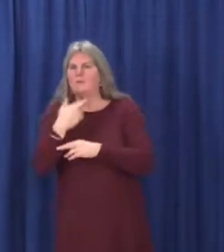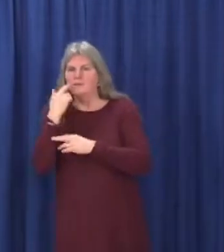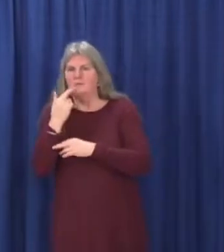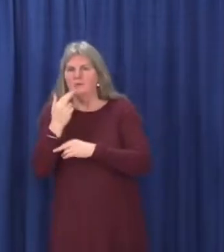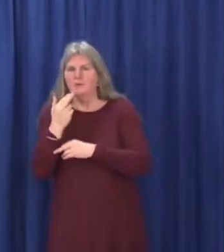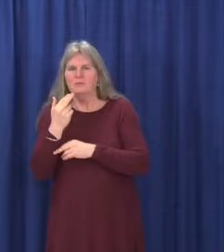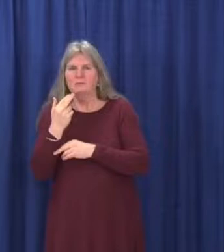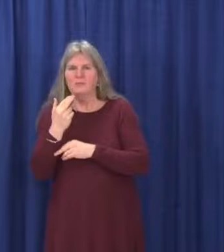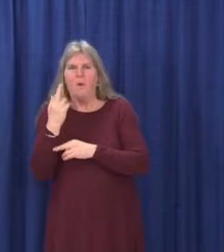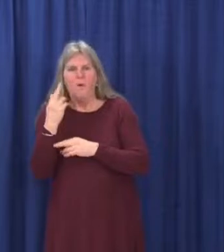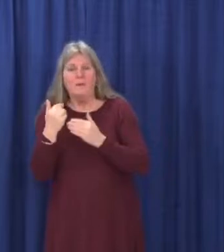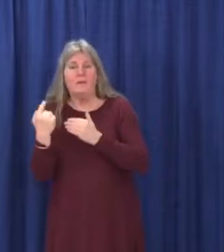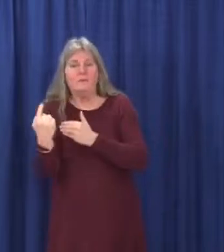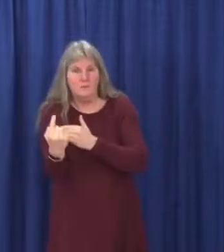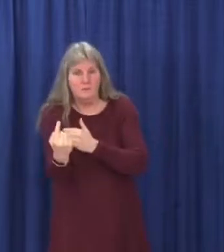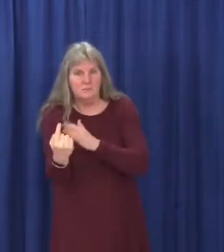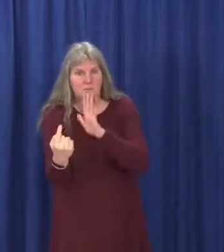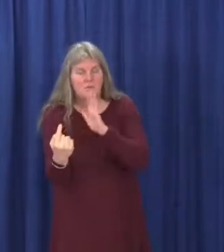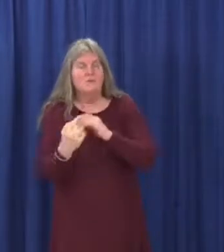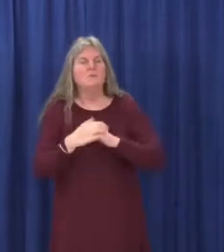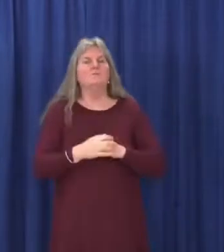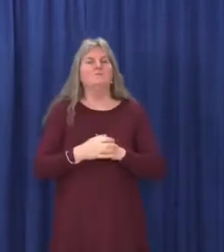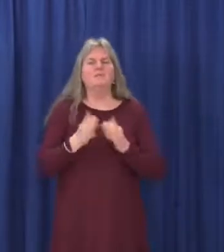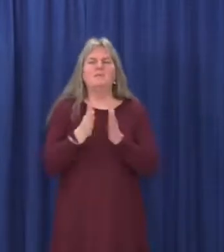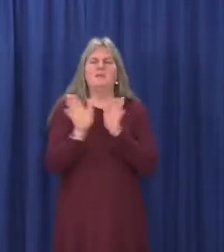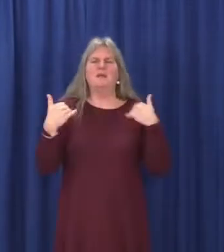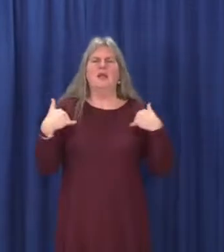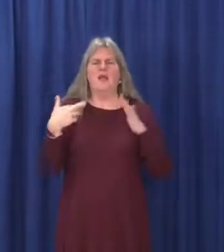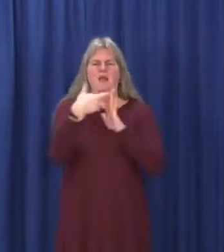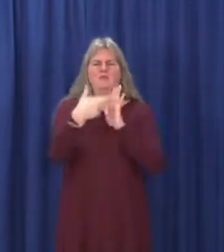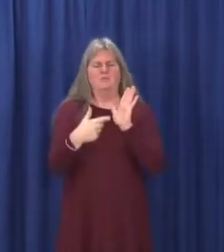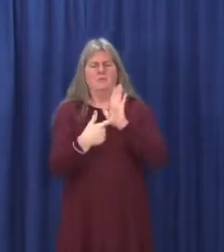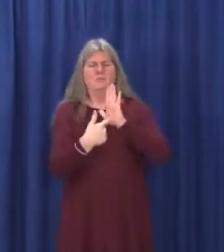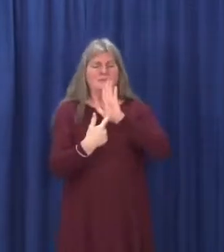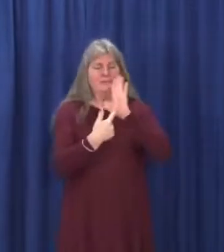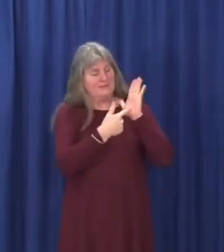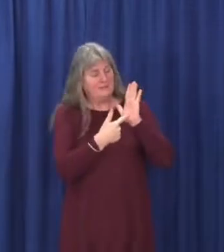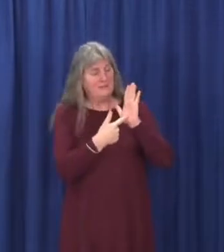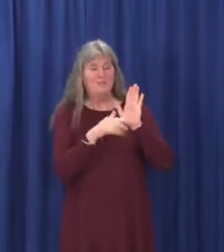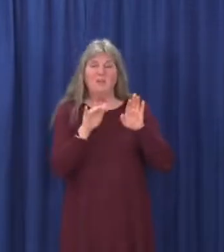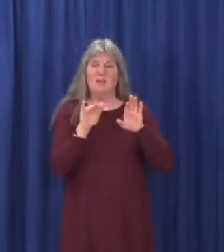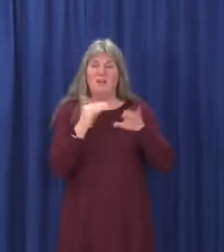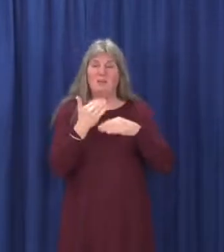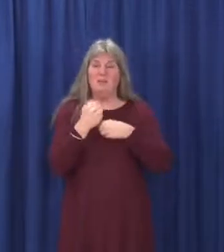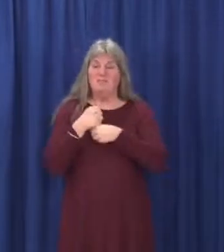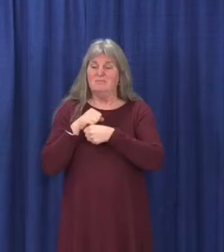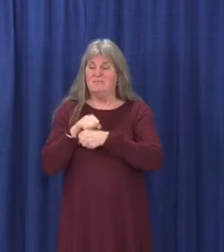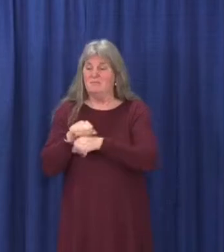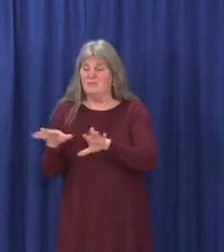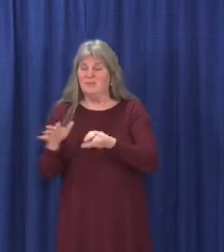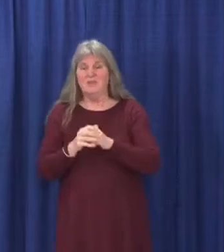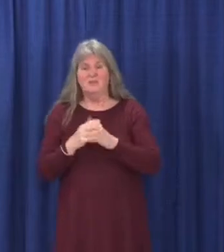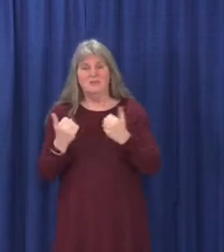We recognize that the public health measures in place to limit the spread of COVID-19 have presented challenges for businesses